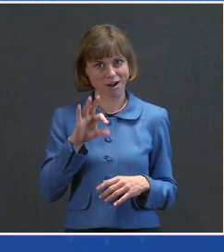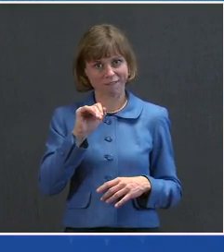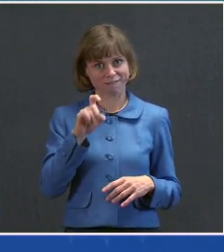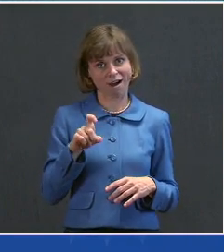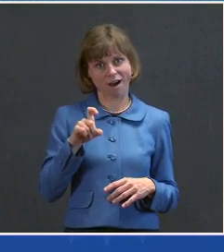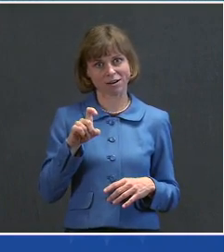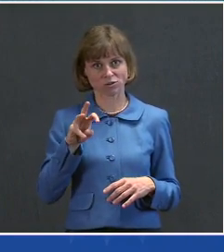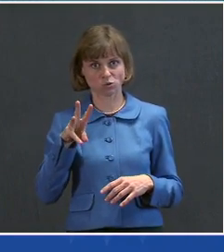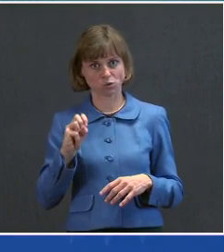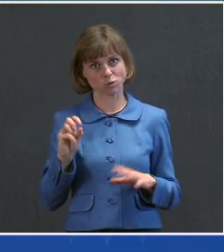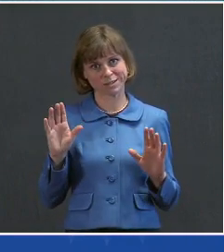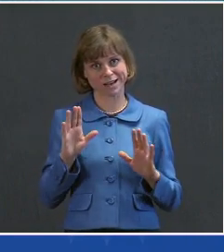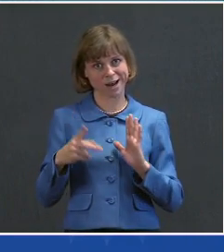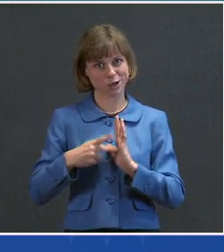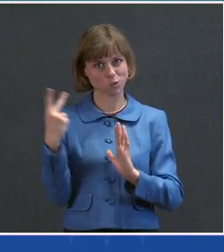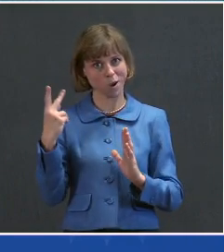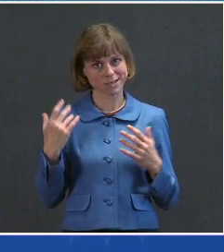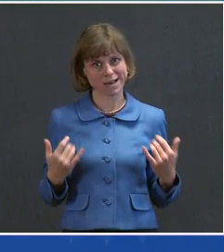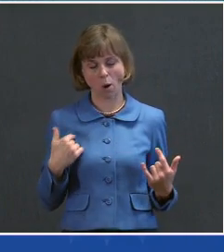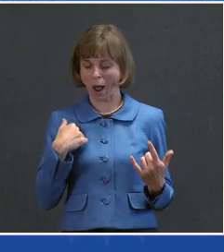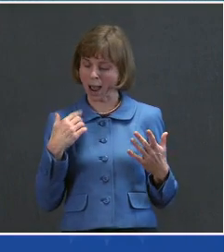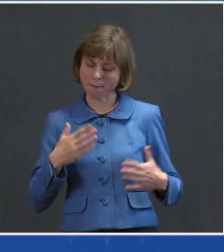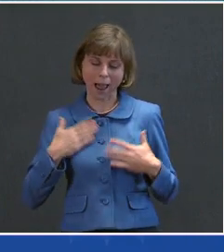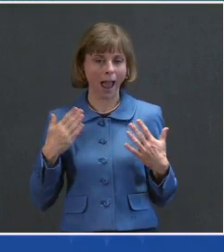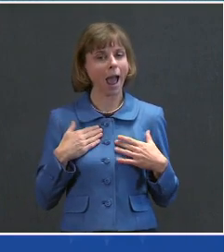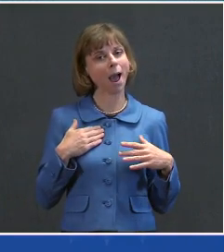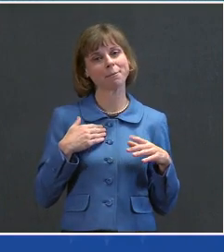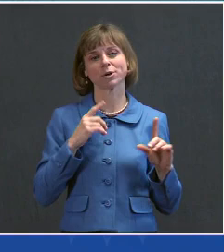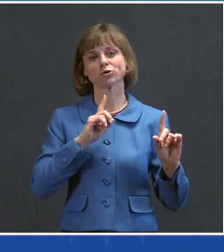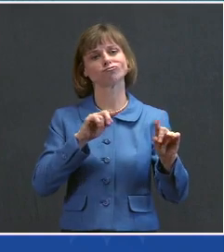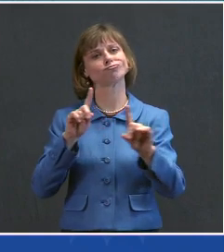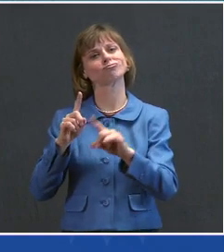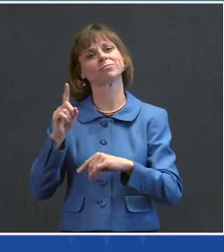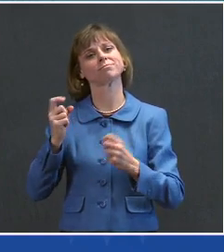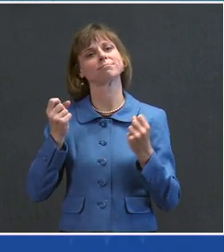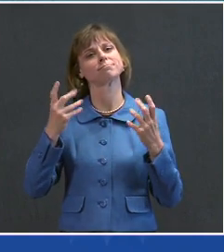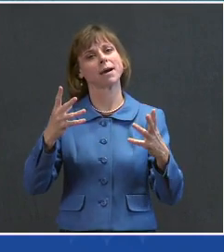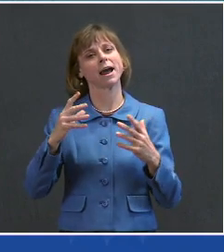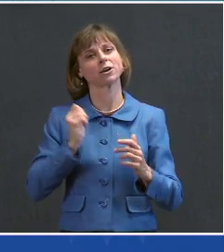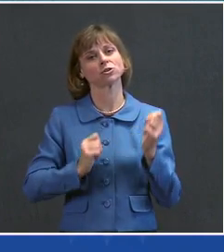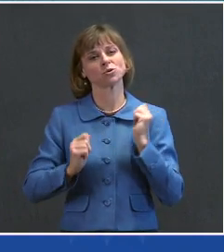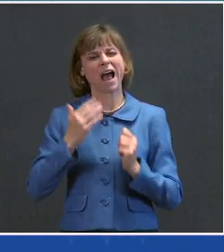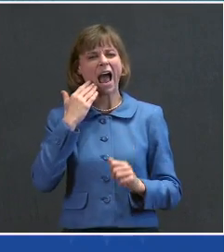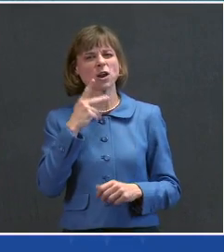I'm happy to go on a range of shows. I will say that I knew Kayleigh a little bit, not well.